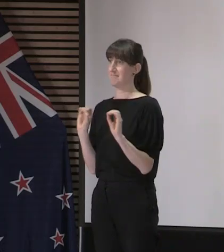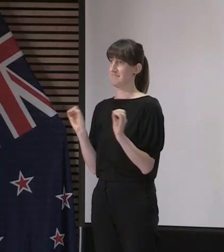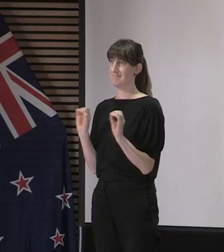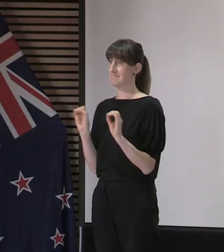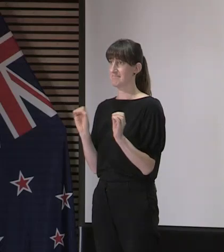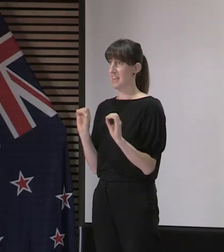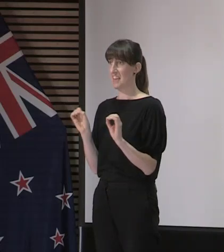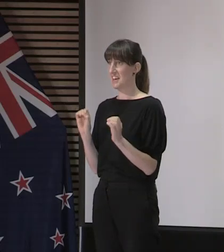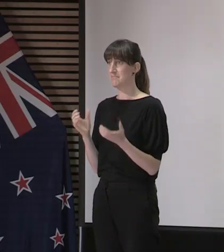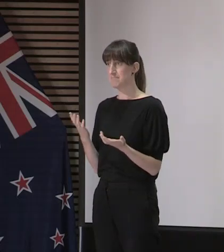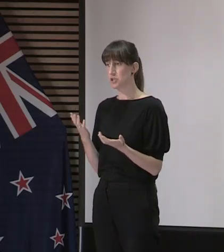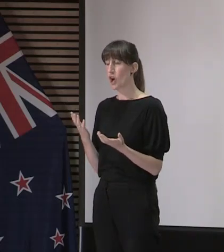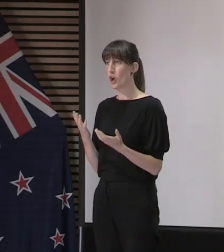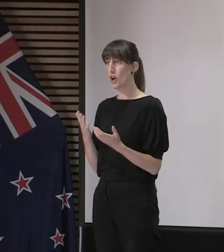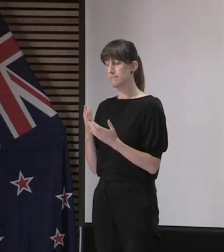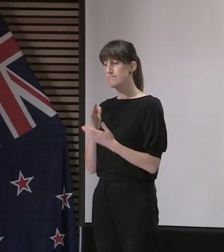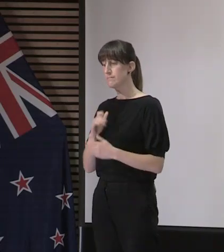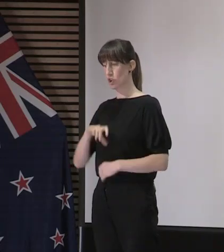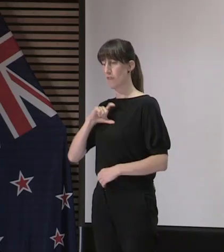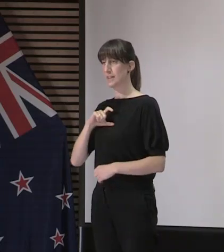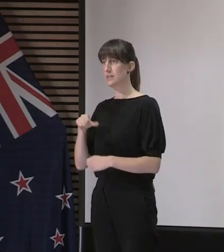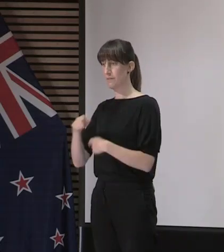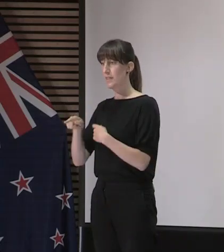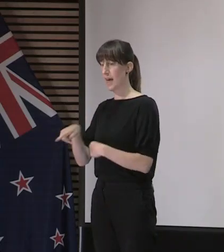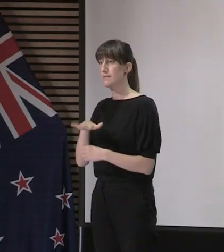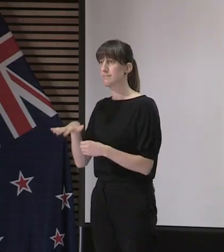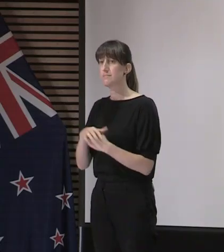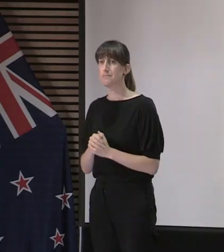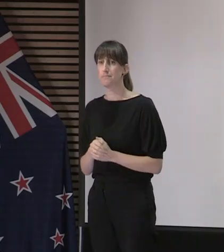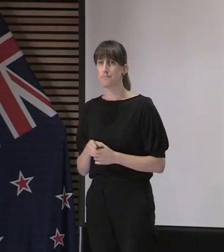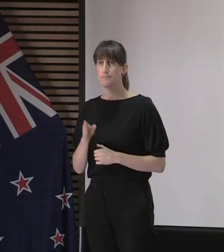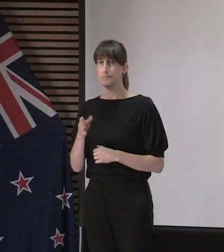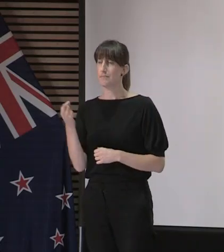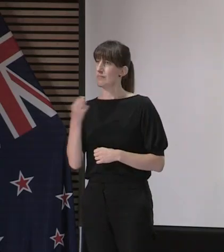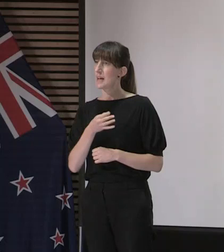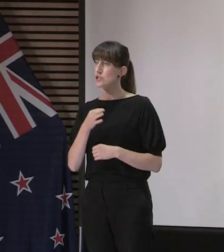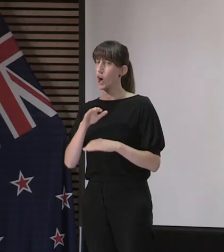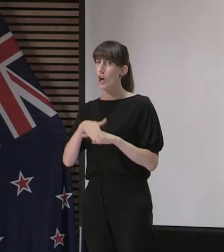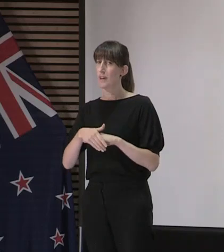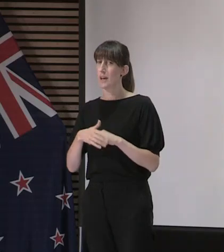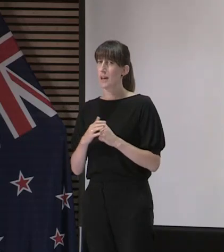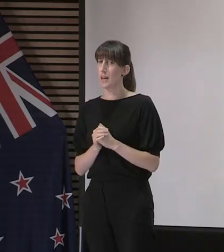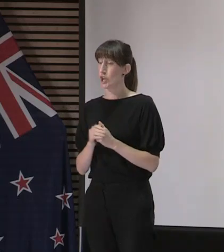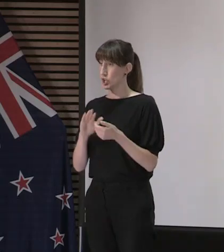come through from that testing, which is, I think, reassuring, both for us and, of course, for those communities.